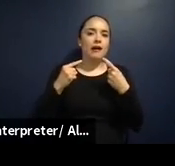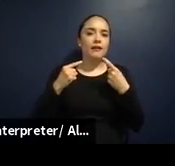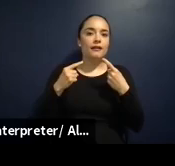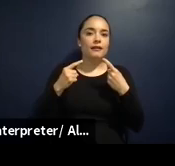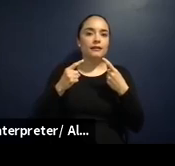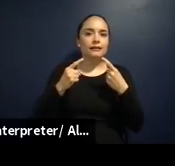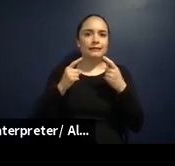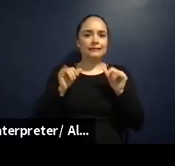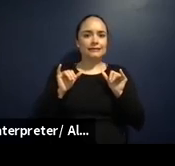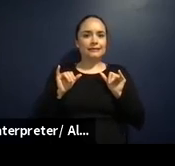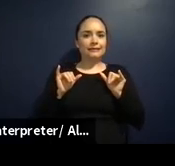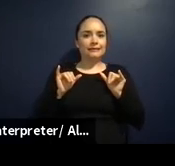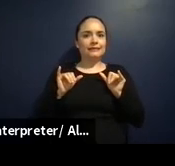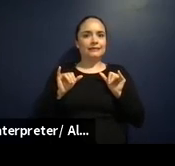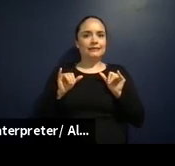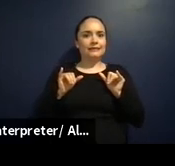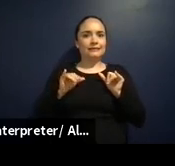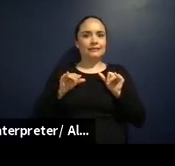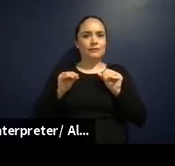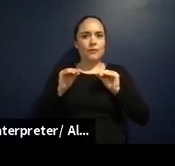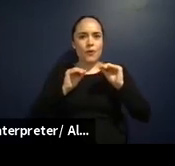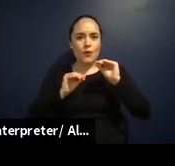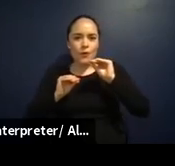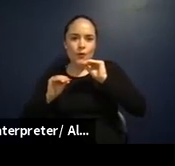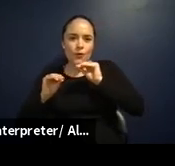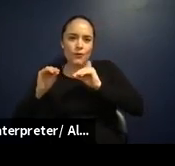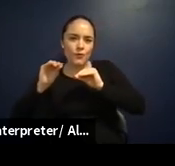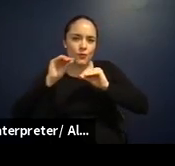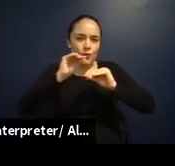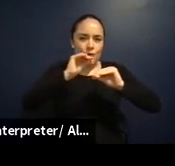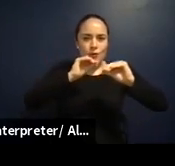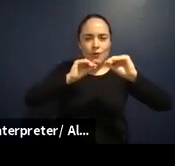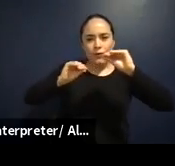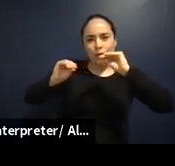actually moving around a little bit too, but that's about, I think, as close as we get